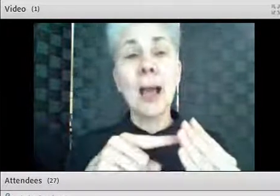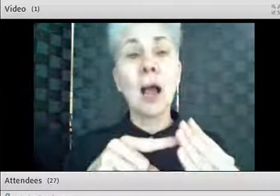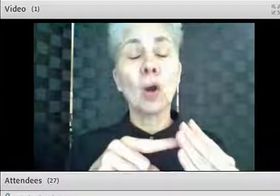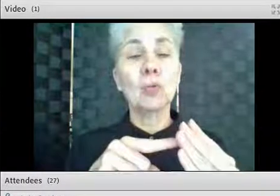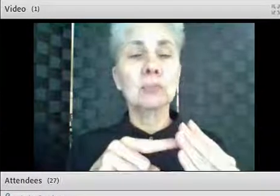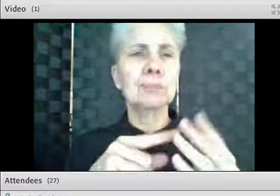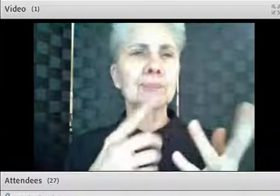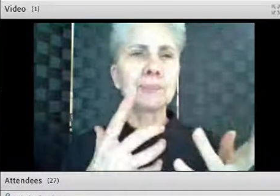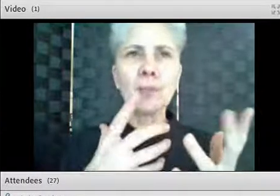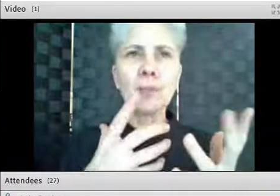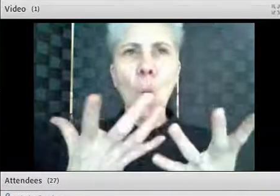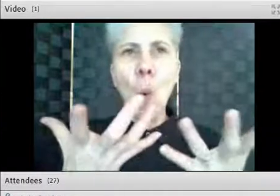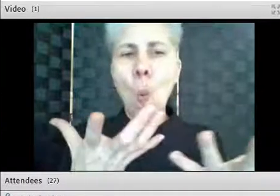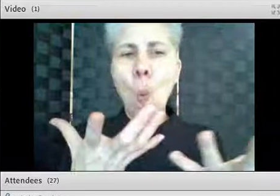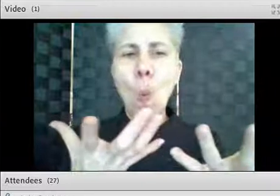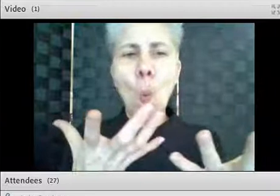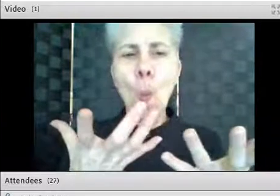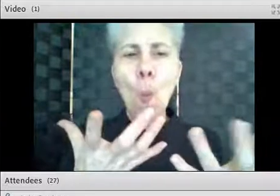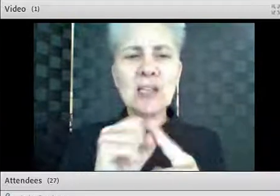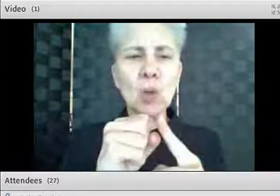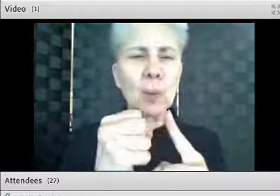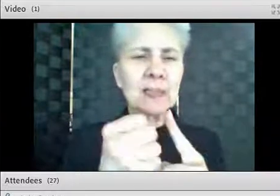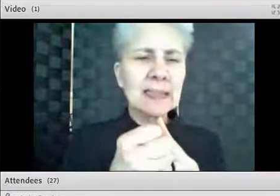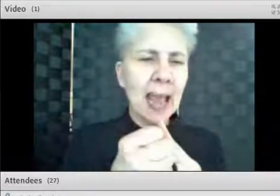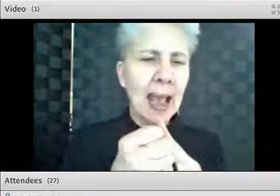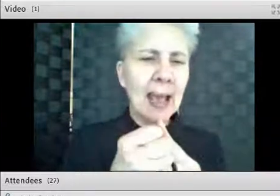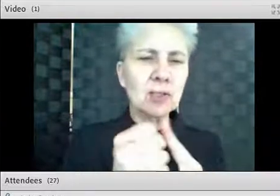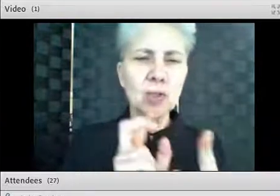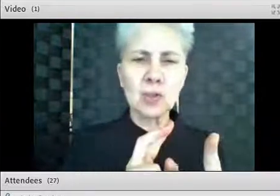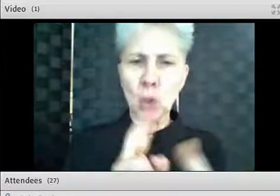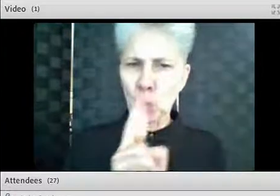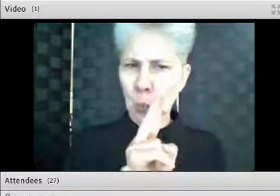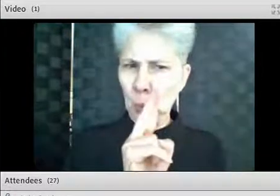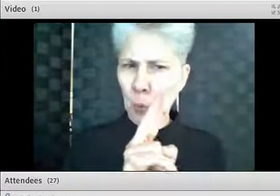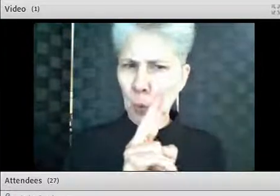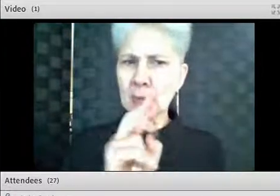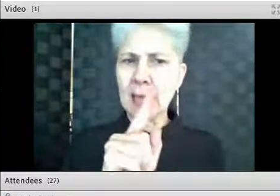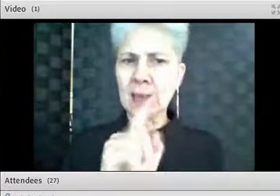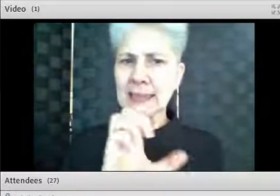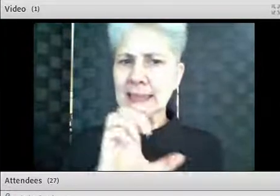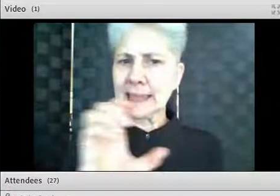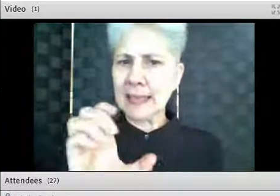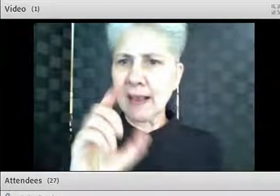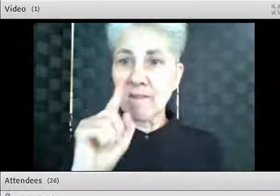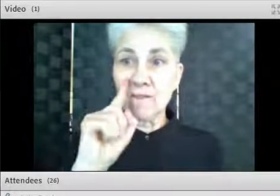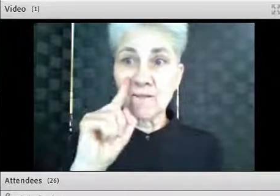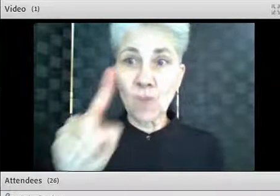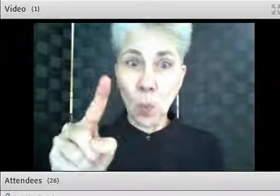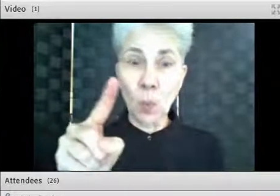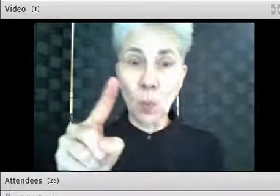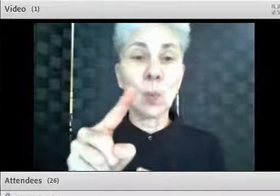in what circumstances, you know, you apply Library of Congress Classification numbers, the shelflisting, right, kind of the order